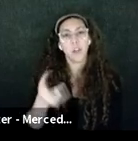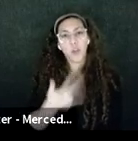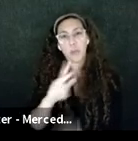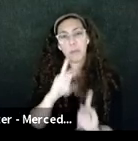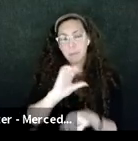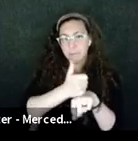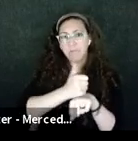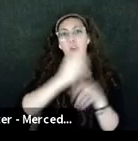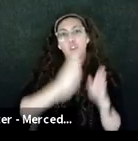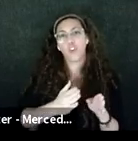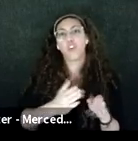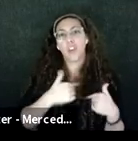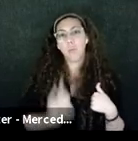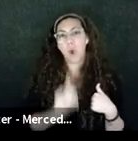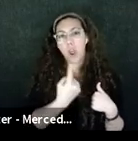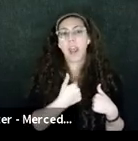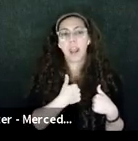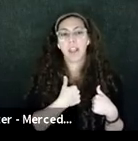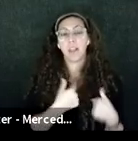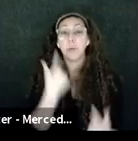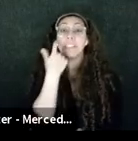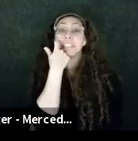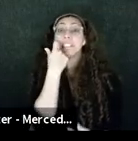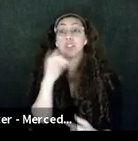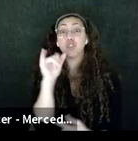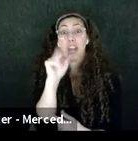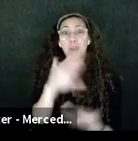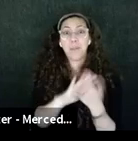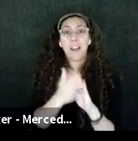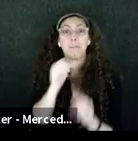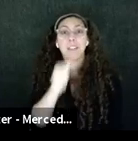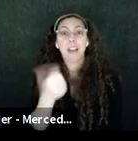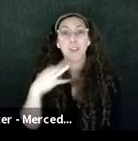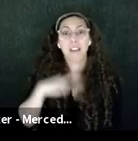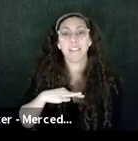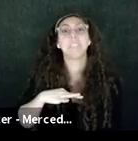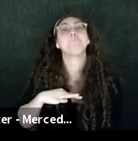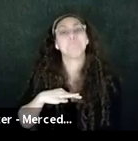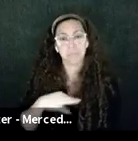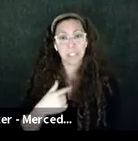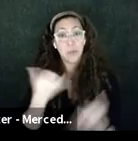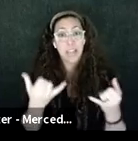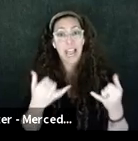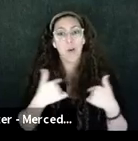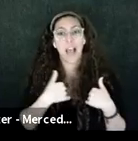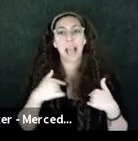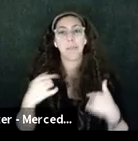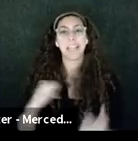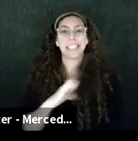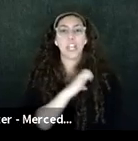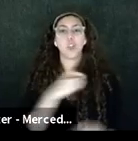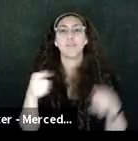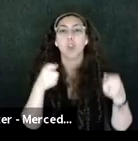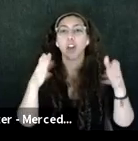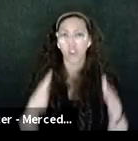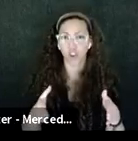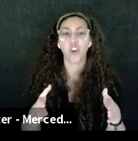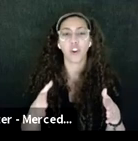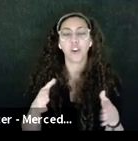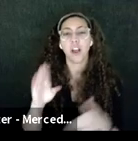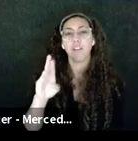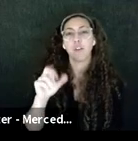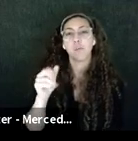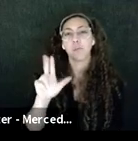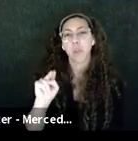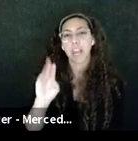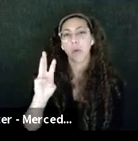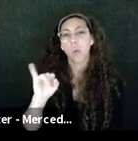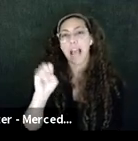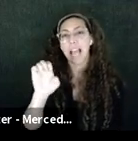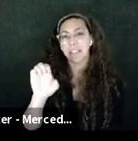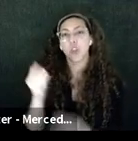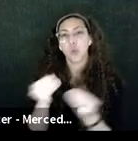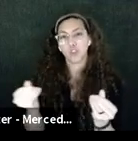Jason Williams: Became a nonprofit this January and and so I am currently acting as the executive director of brain why solutions and so bring my solutions really is.